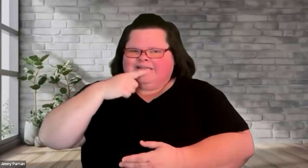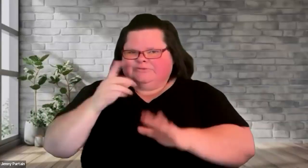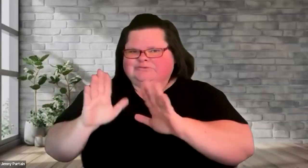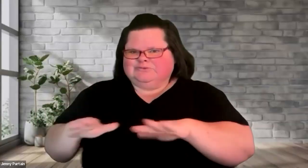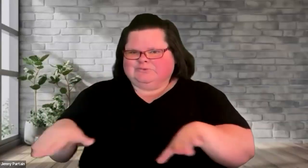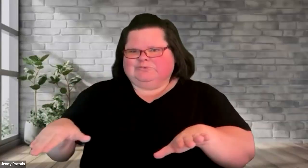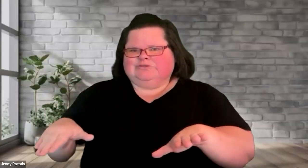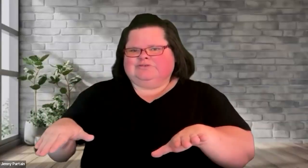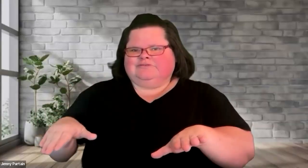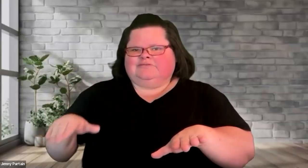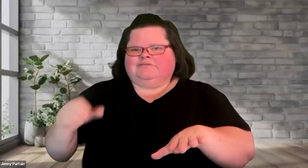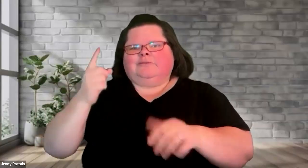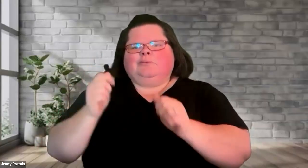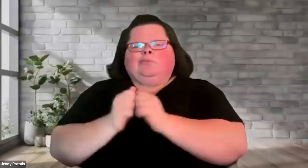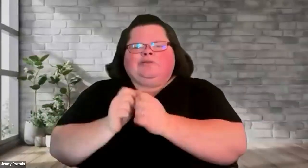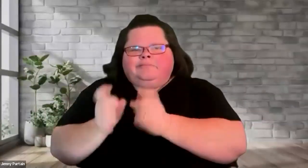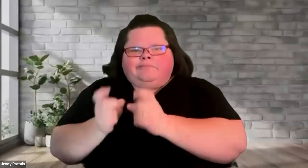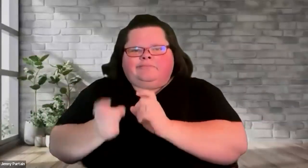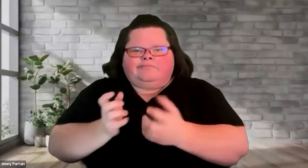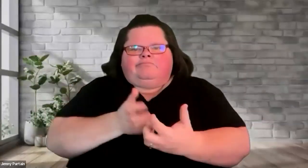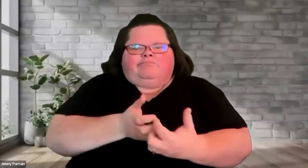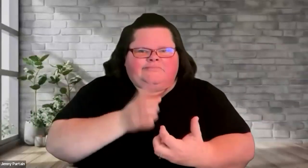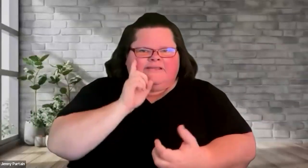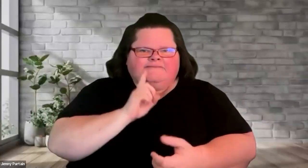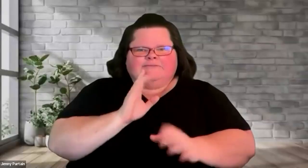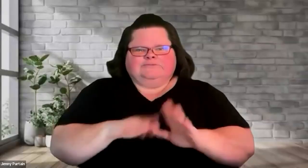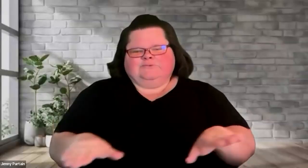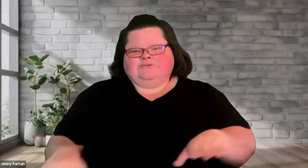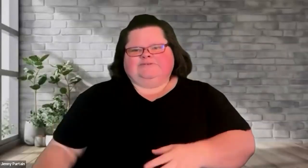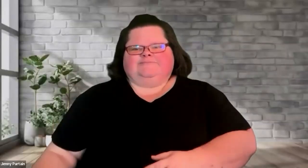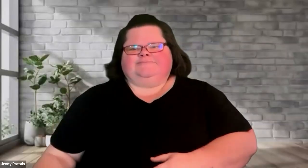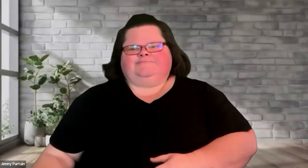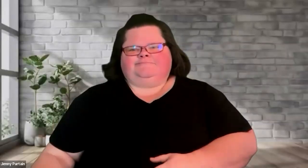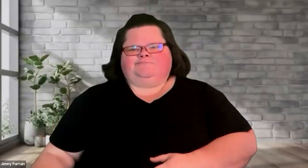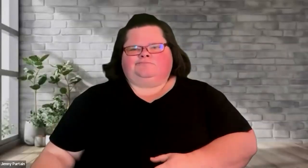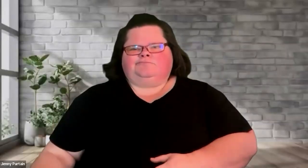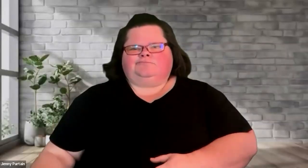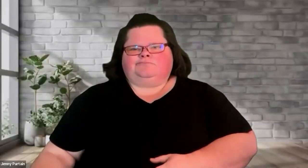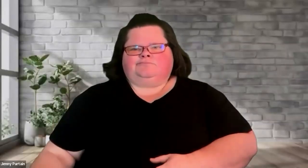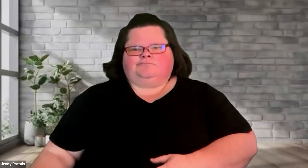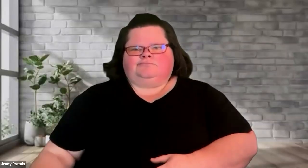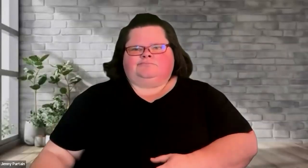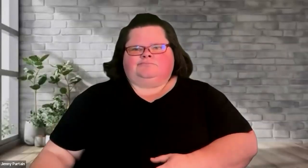are evaluation designed for hearing children, and then they're accommodated to meet the needs of Deaf children.